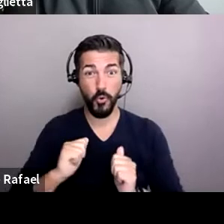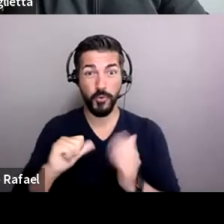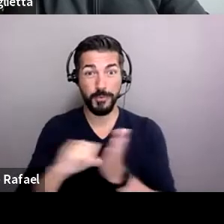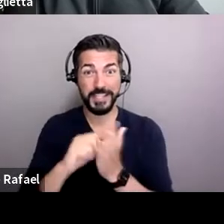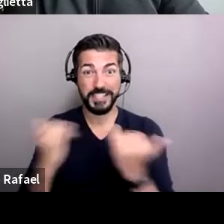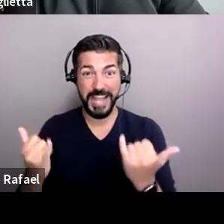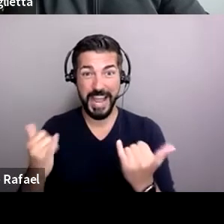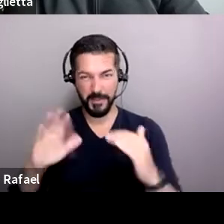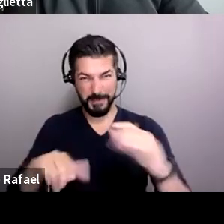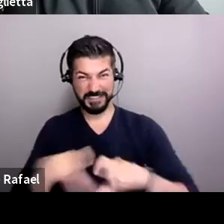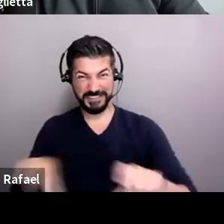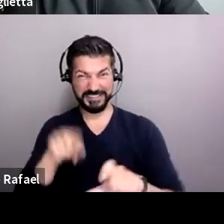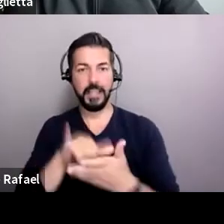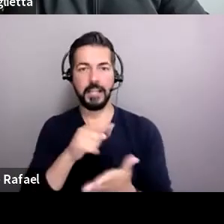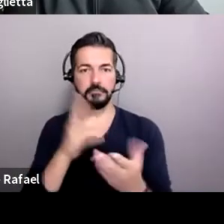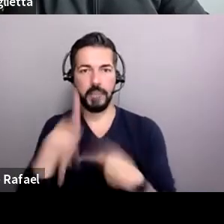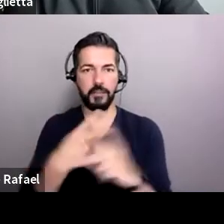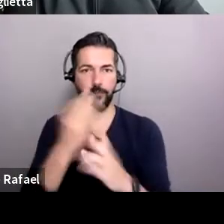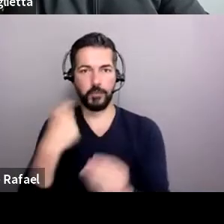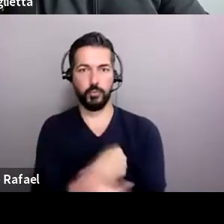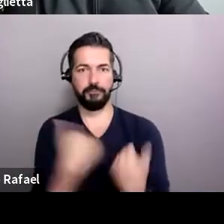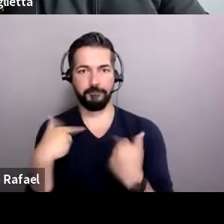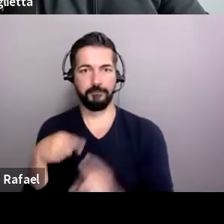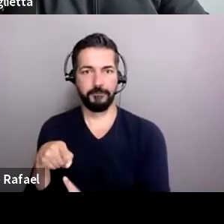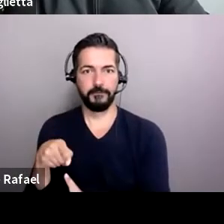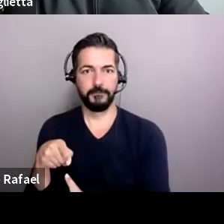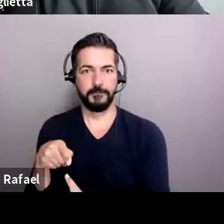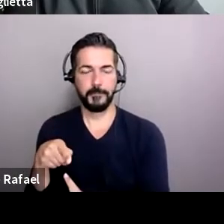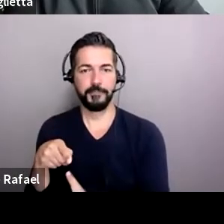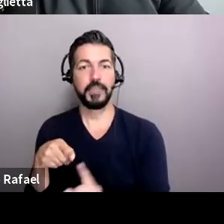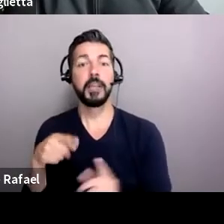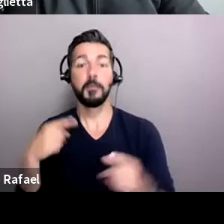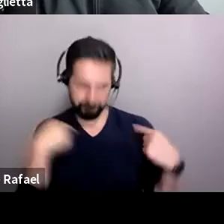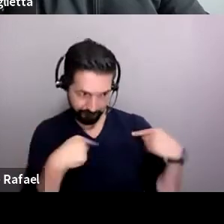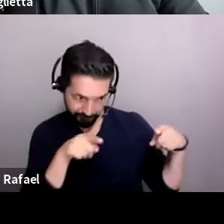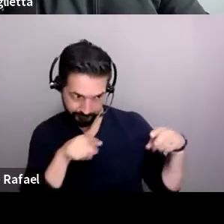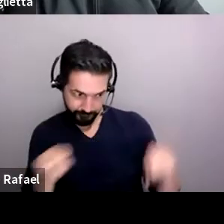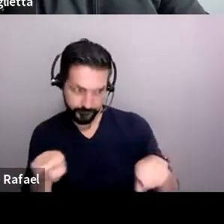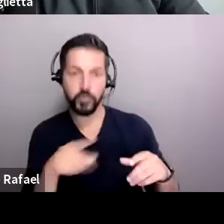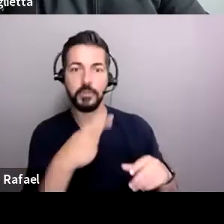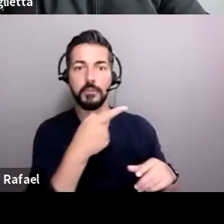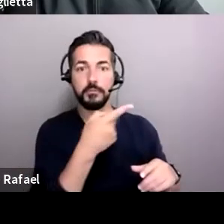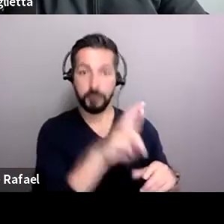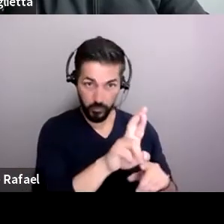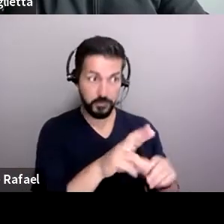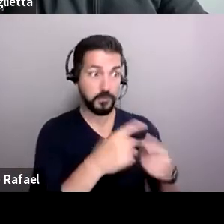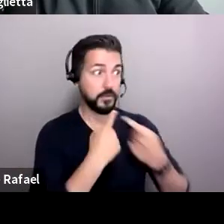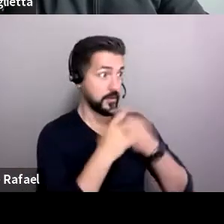of page that goes out with the so it would be timed with the press release. The press release would link to that.